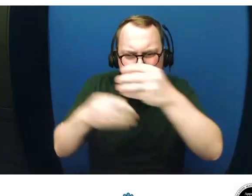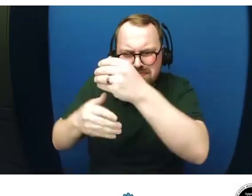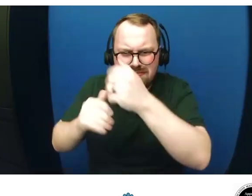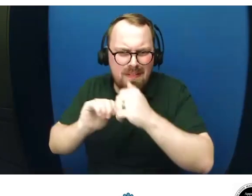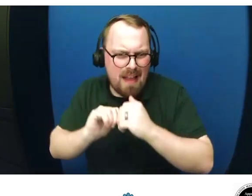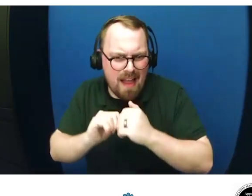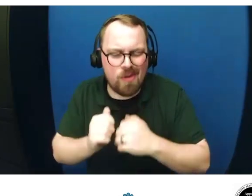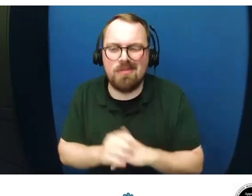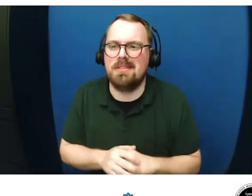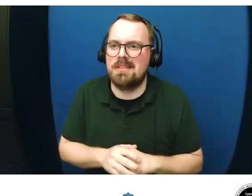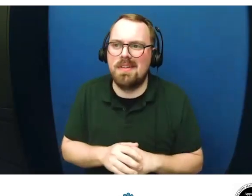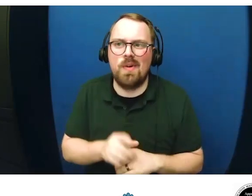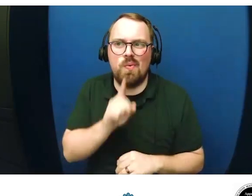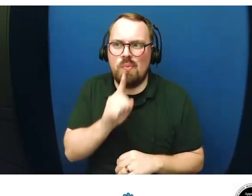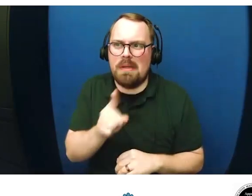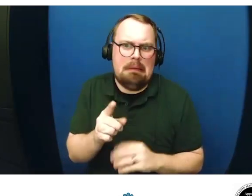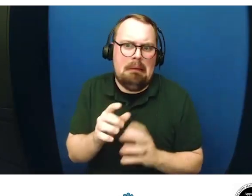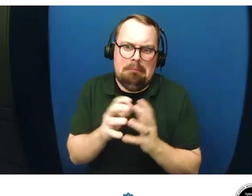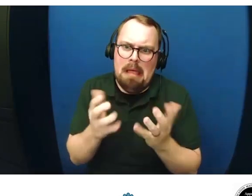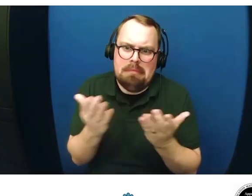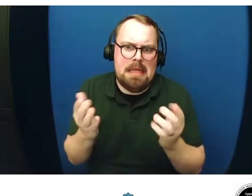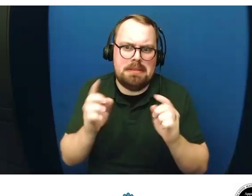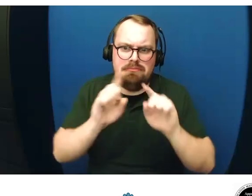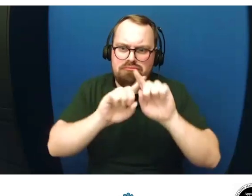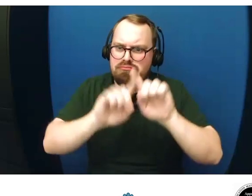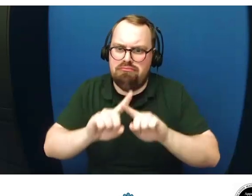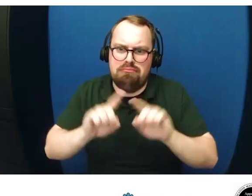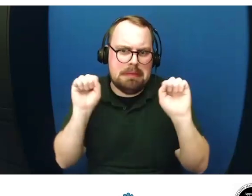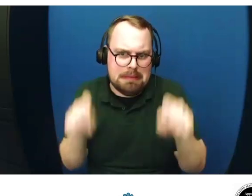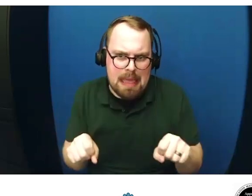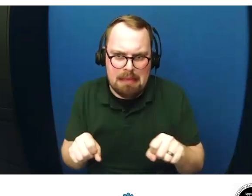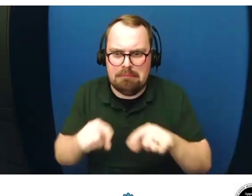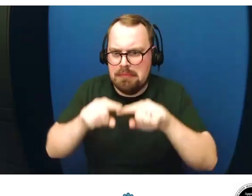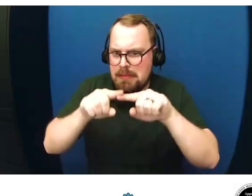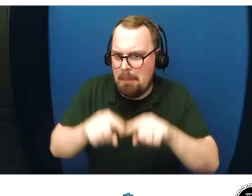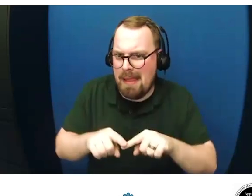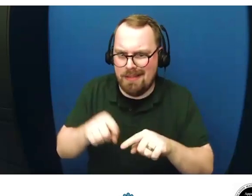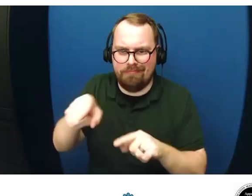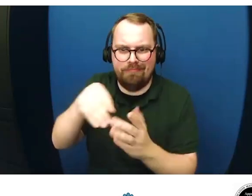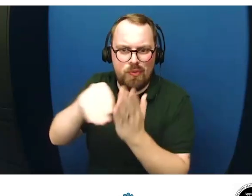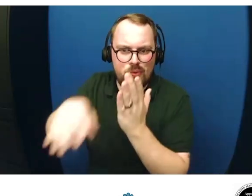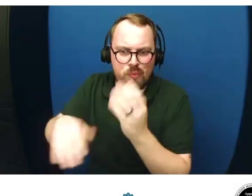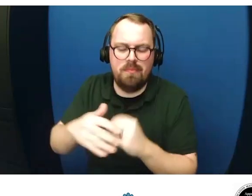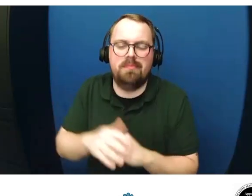There's lots of things that can be different between those two situations depending on the student.